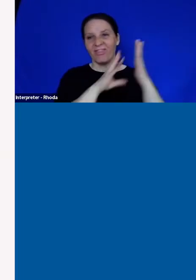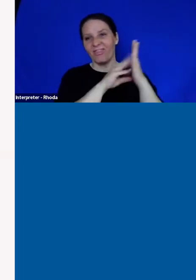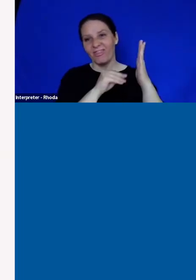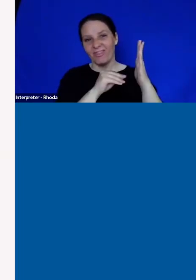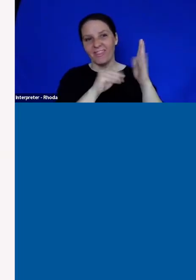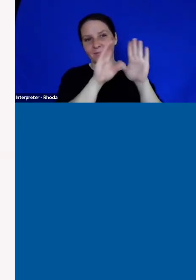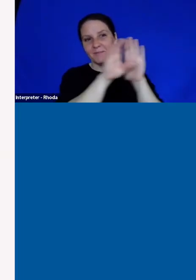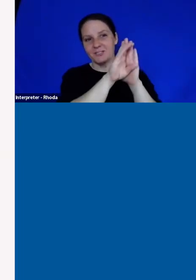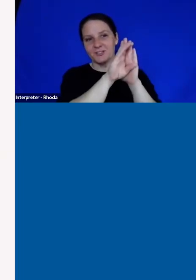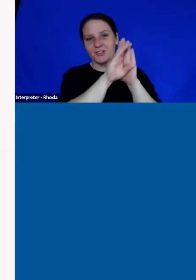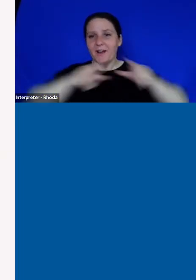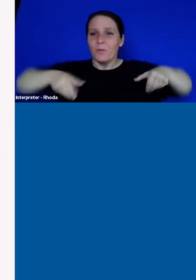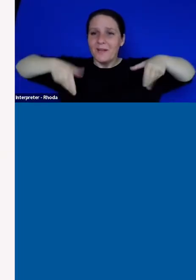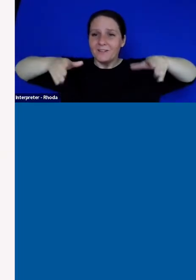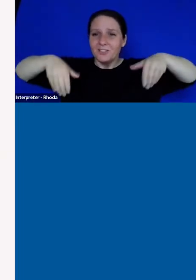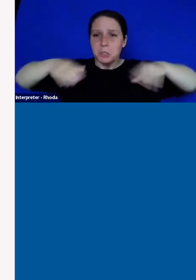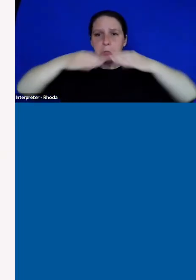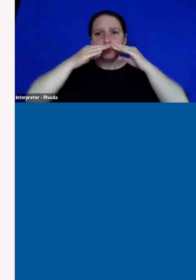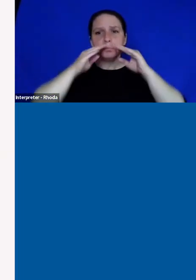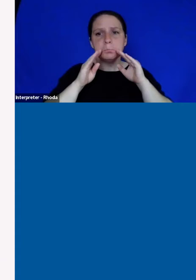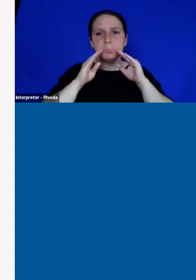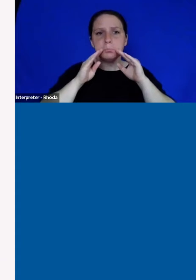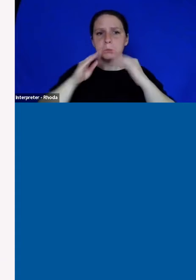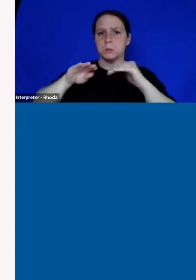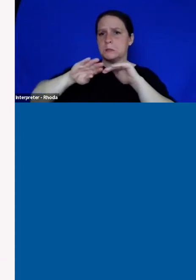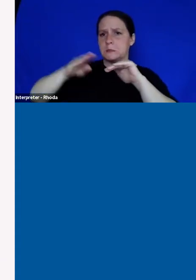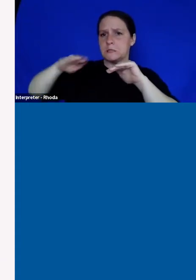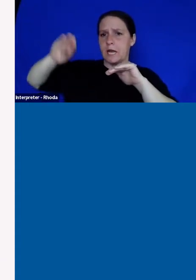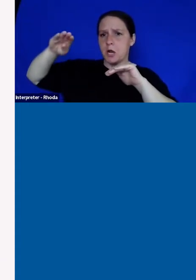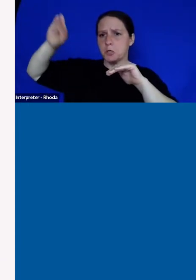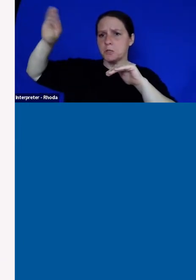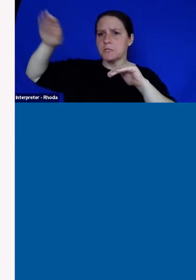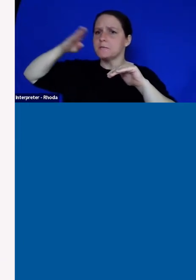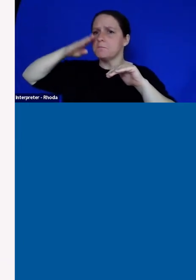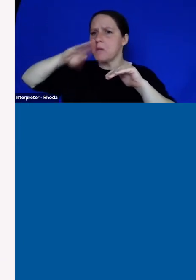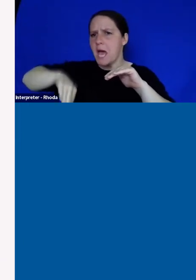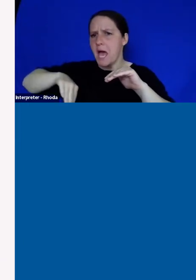because they're in front of stairs and that's bad. And then it's like a really happy wheelchair user symbol